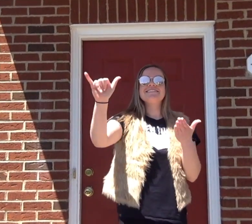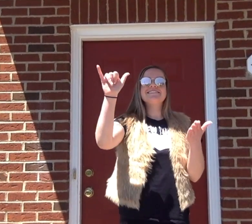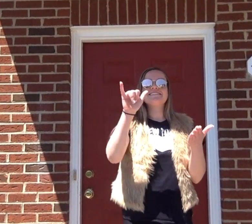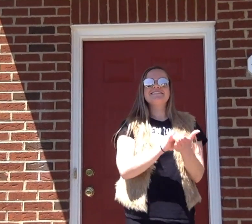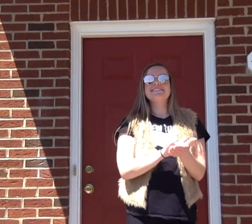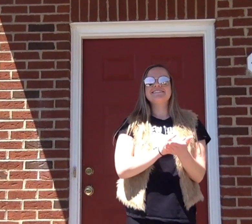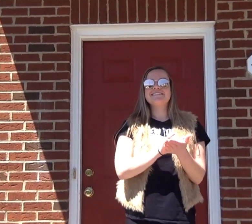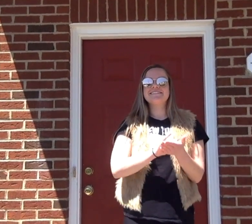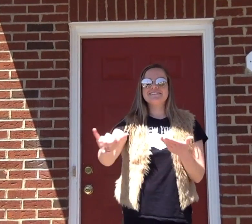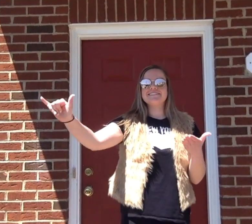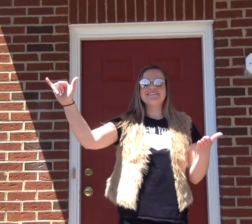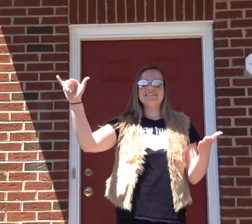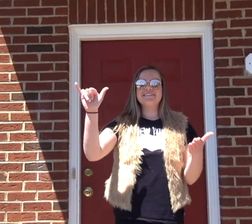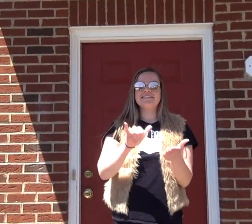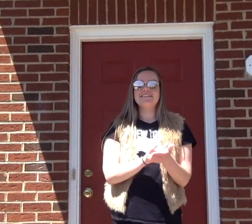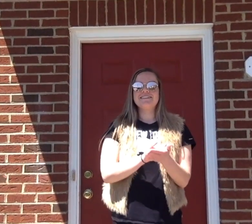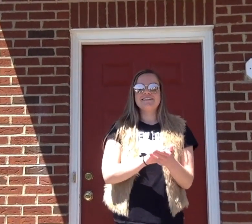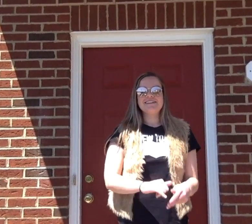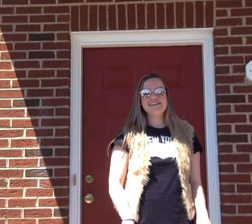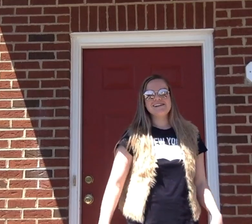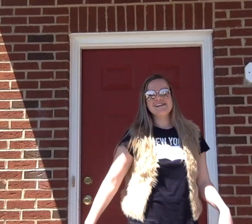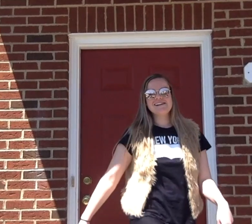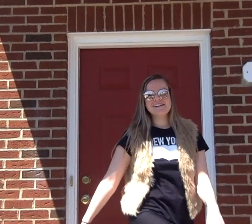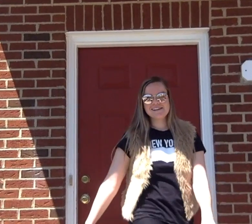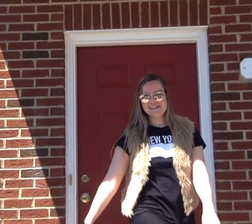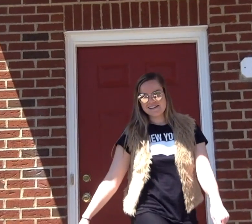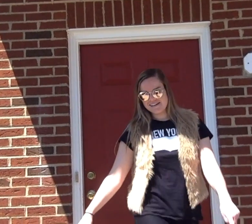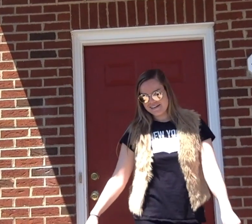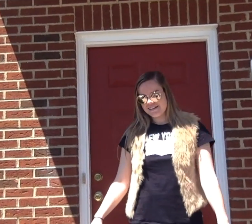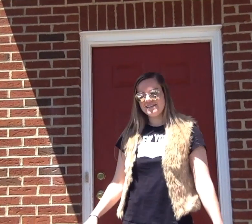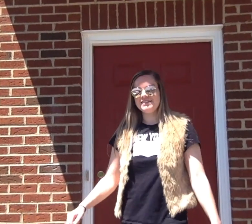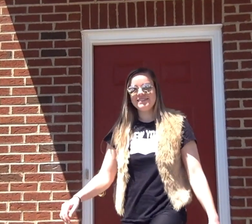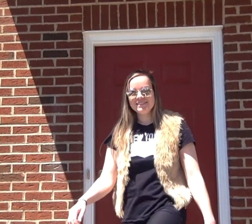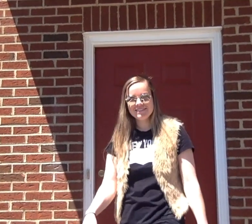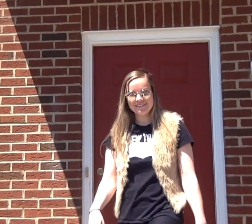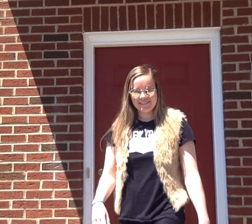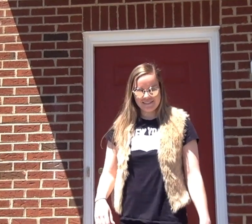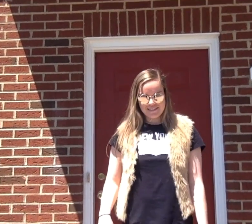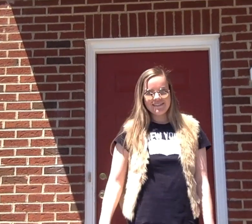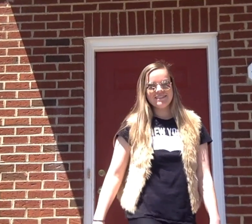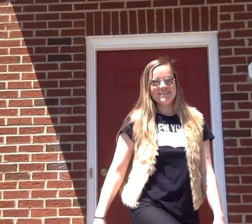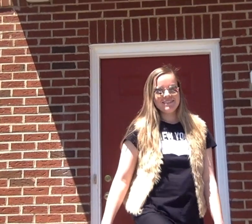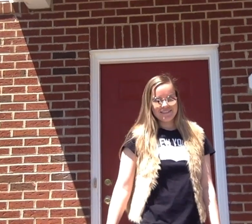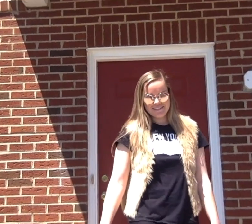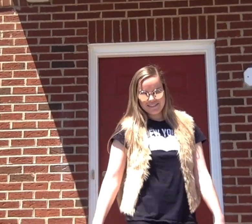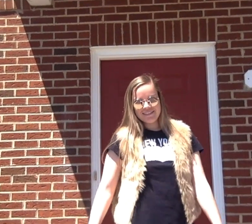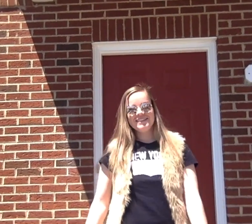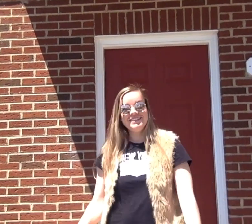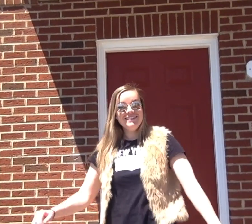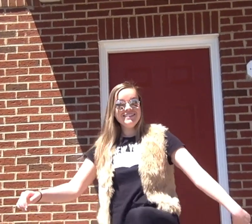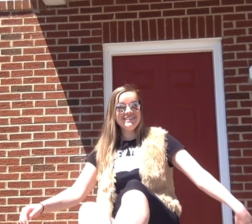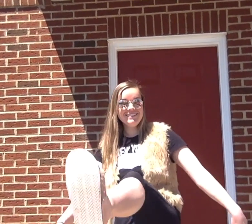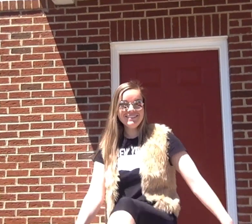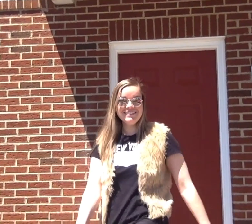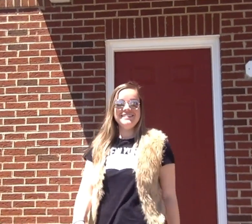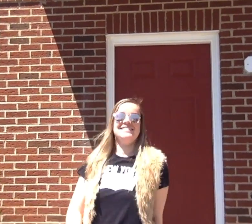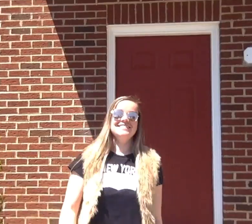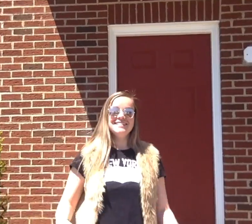New York, New York